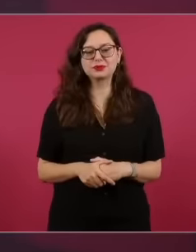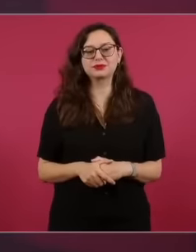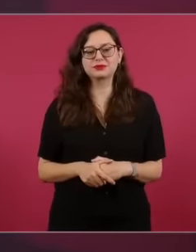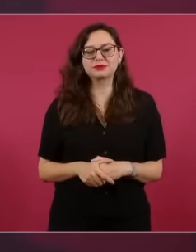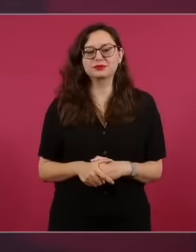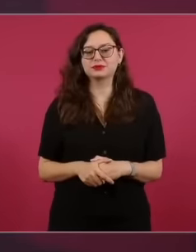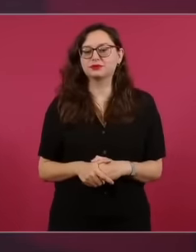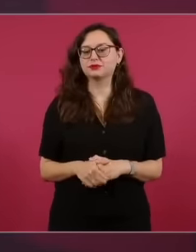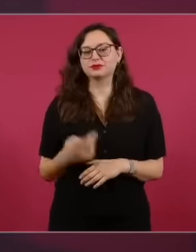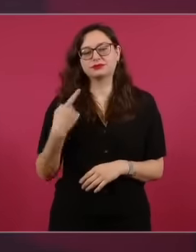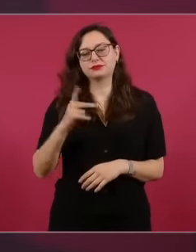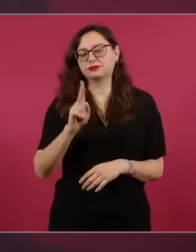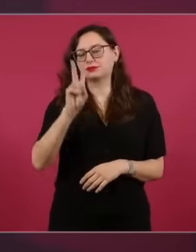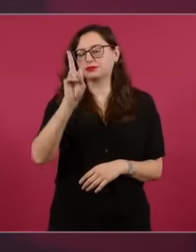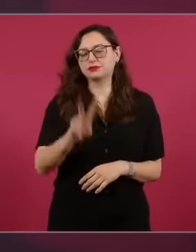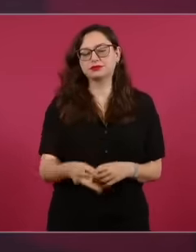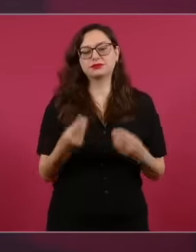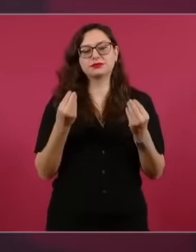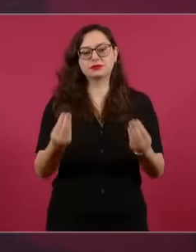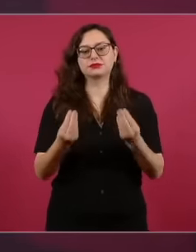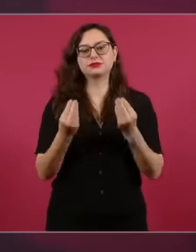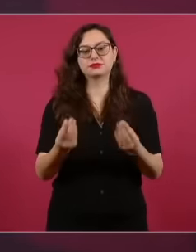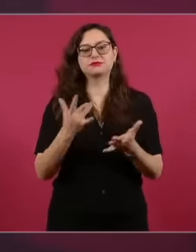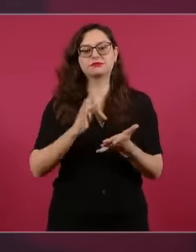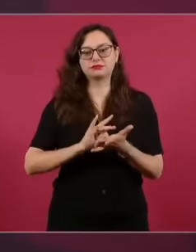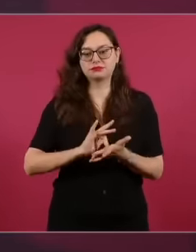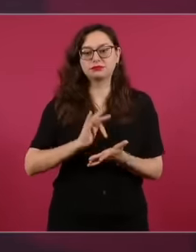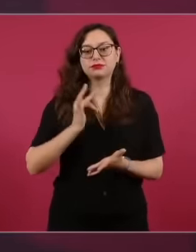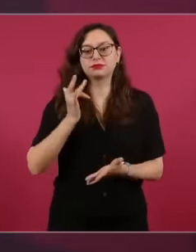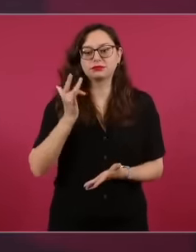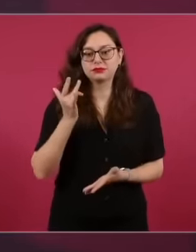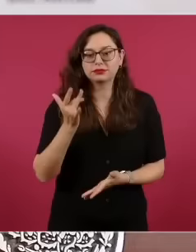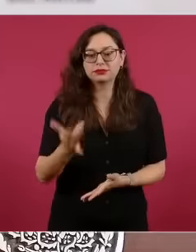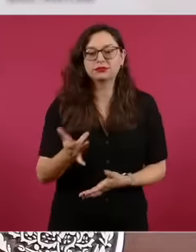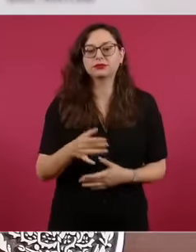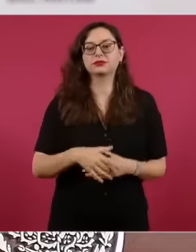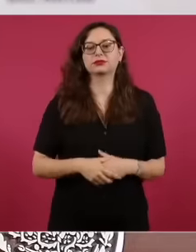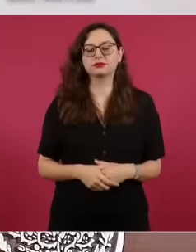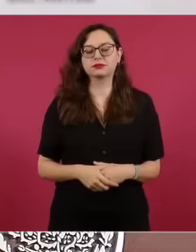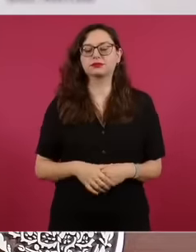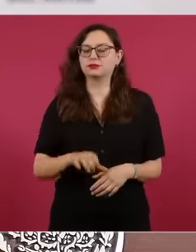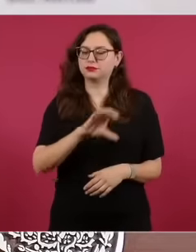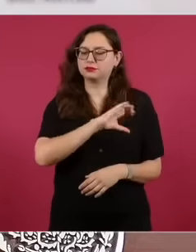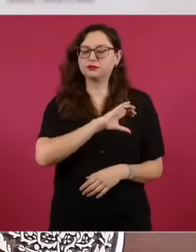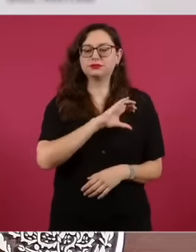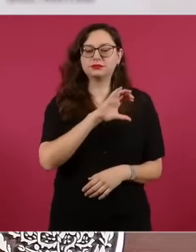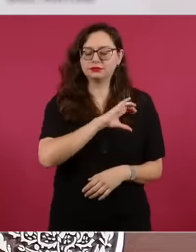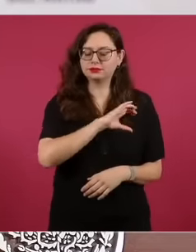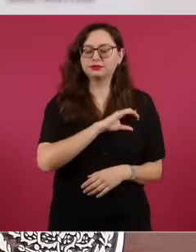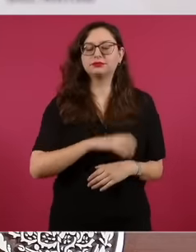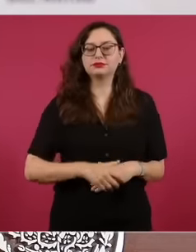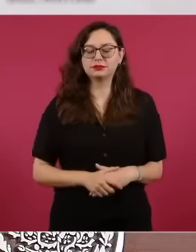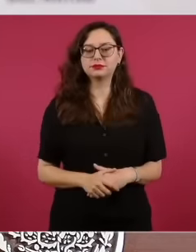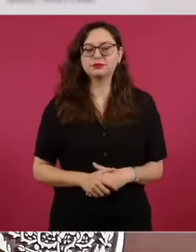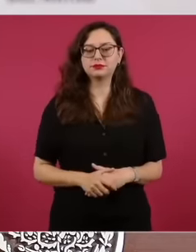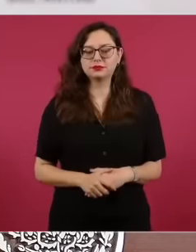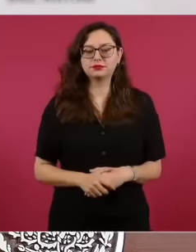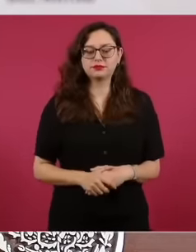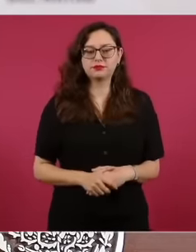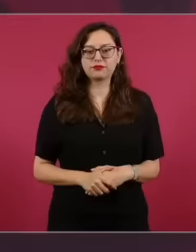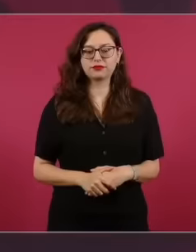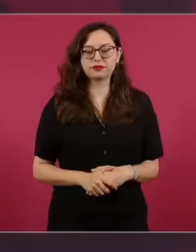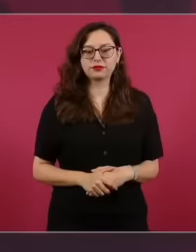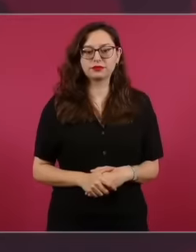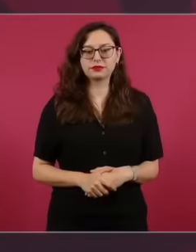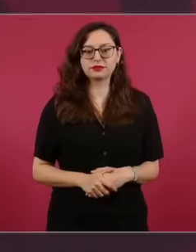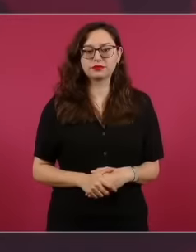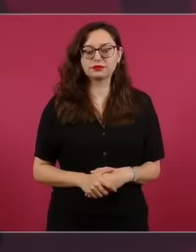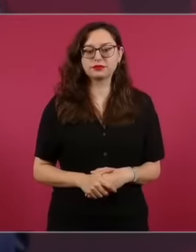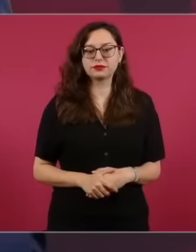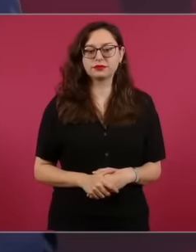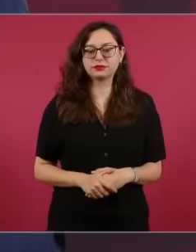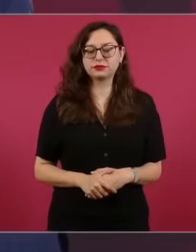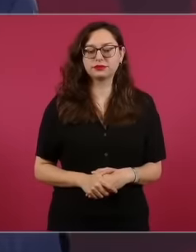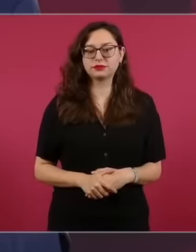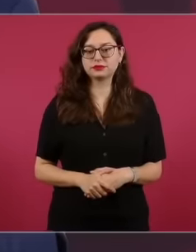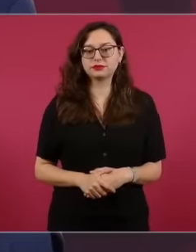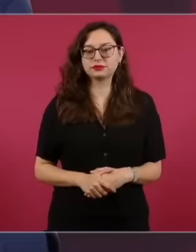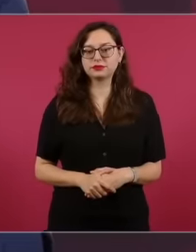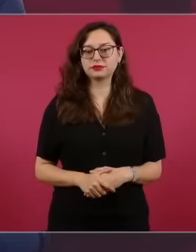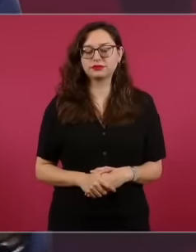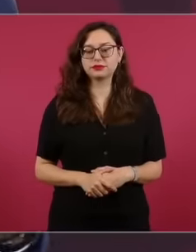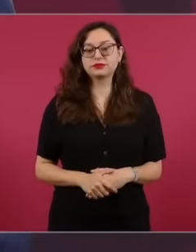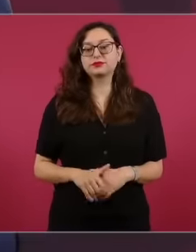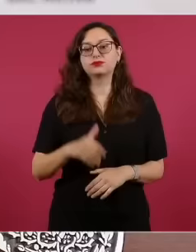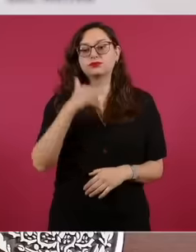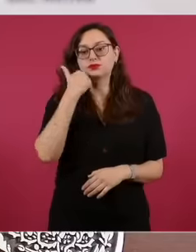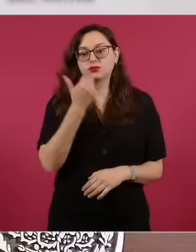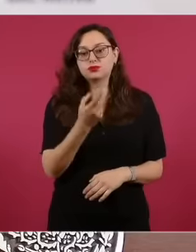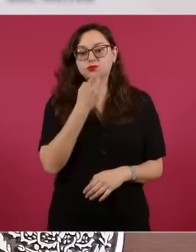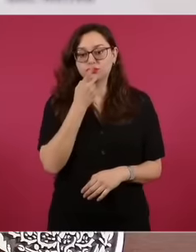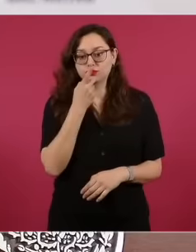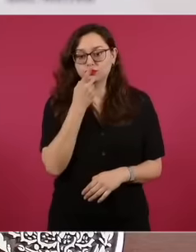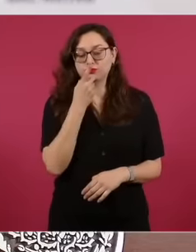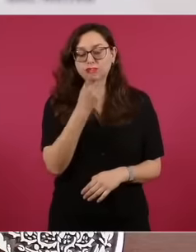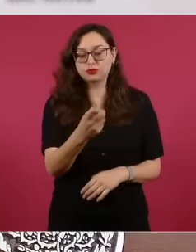very fraternal gratitude and I want to tell you that we are a team and it is a